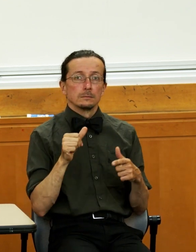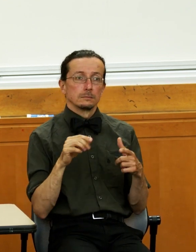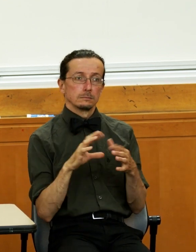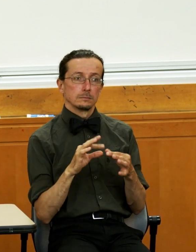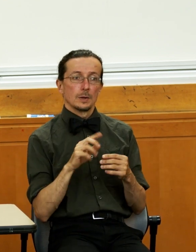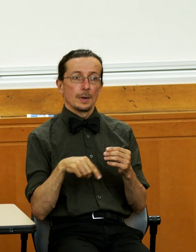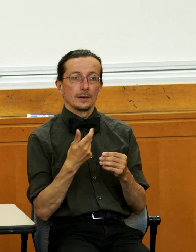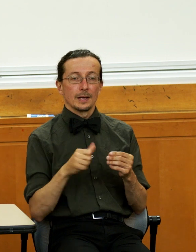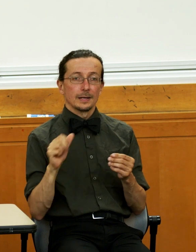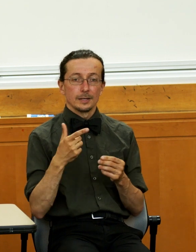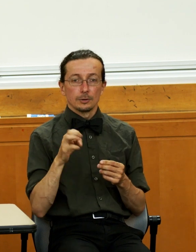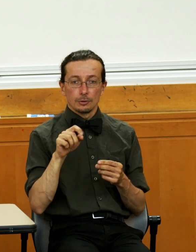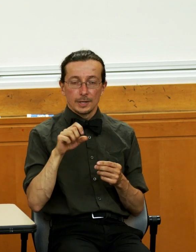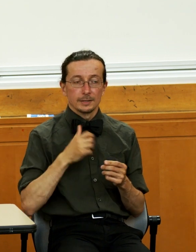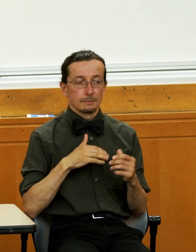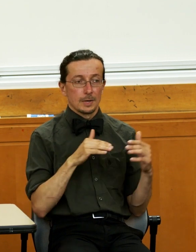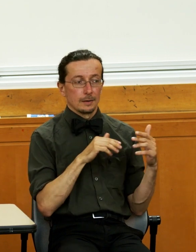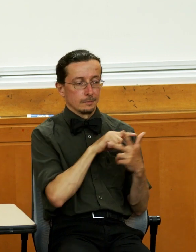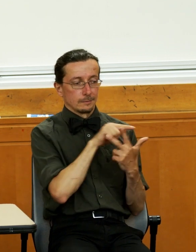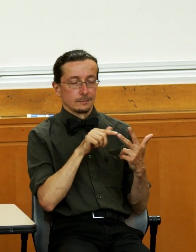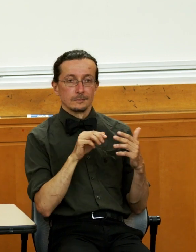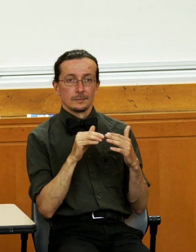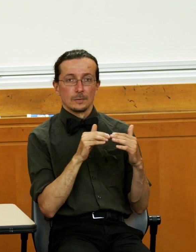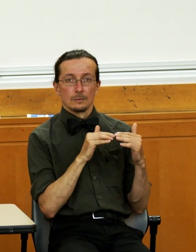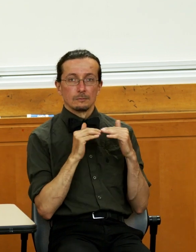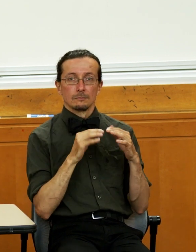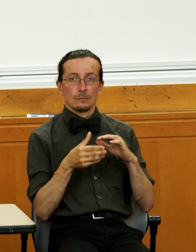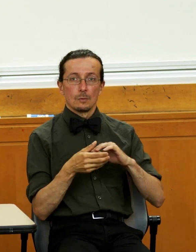received for their work, it also seemed pretty safe to assume that their issue was with me,